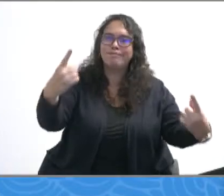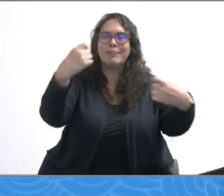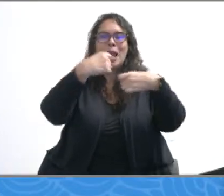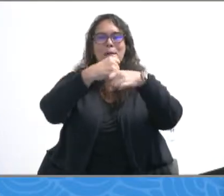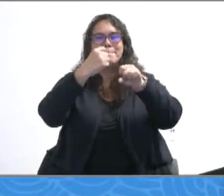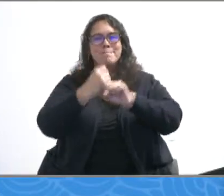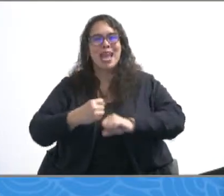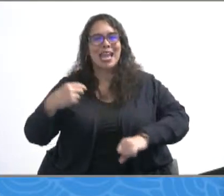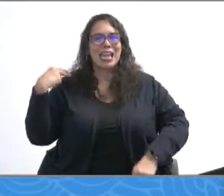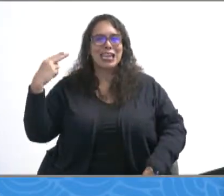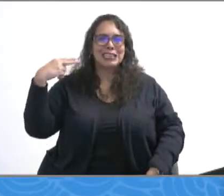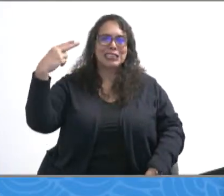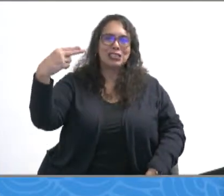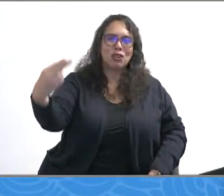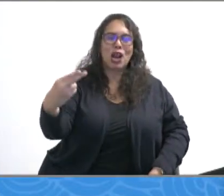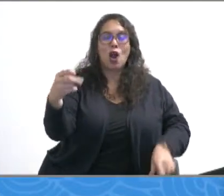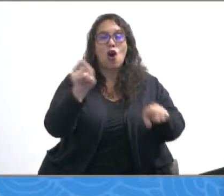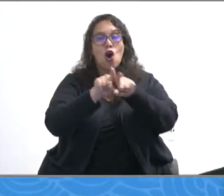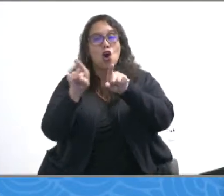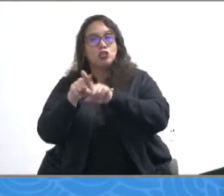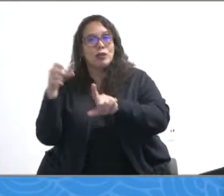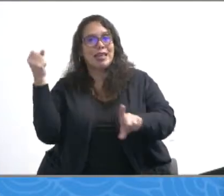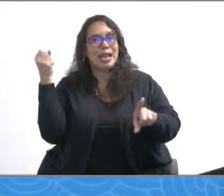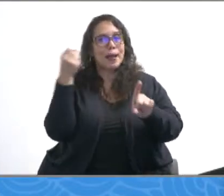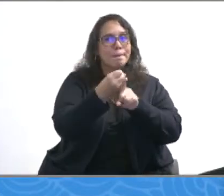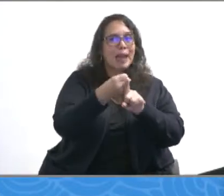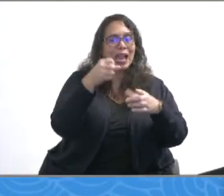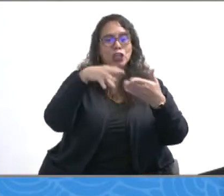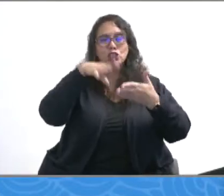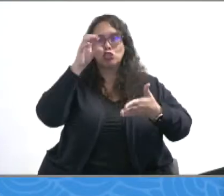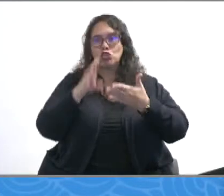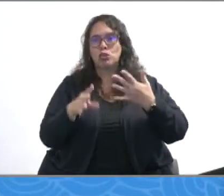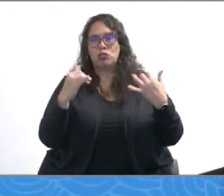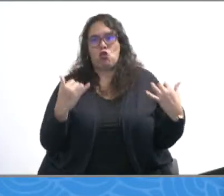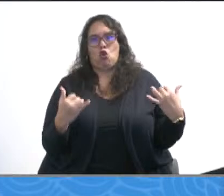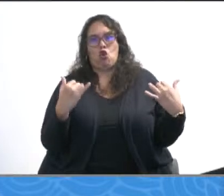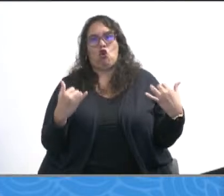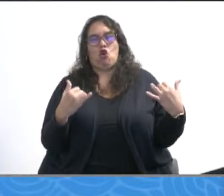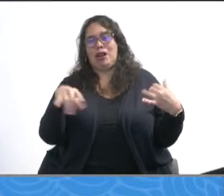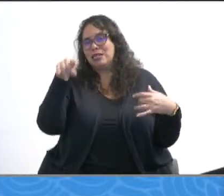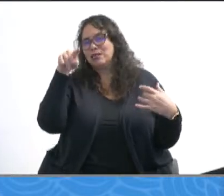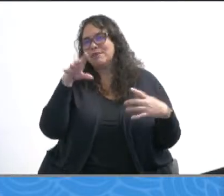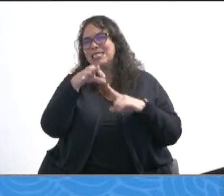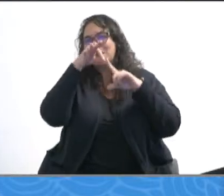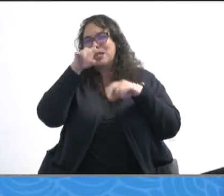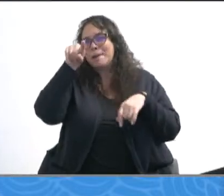but also the impact that our students are currently having, our Black students are currently having,